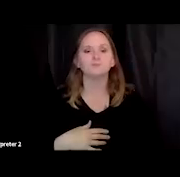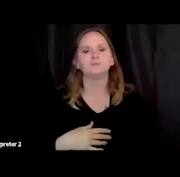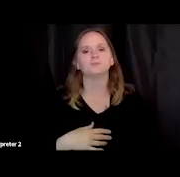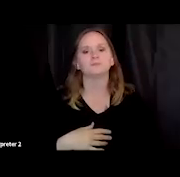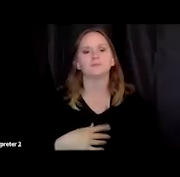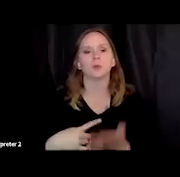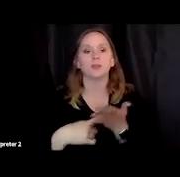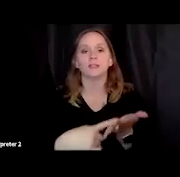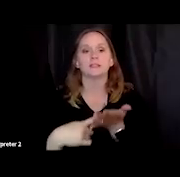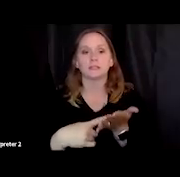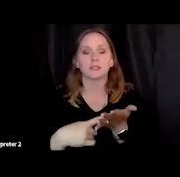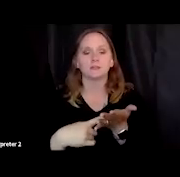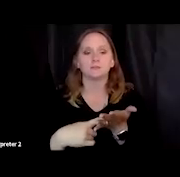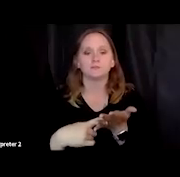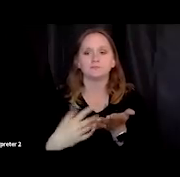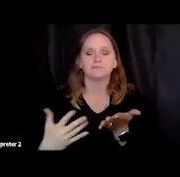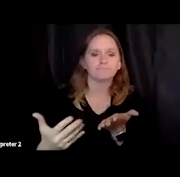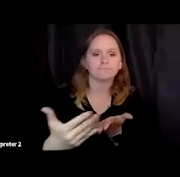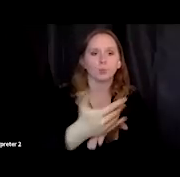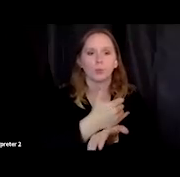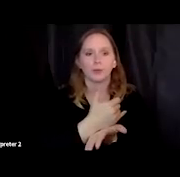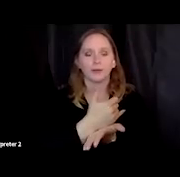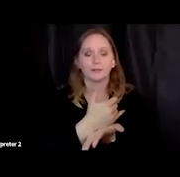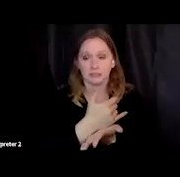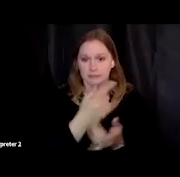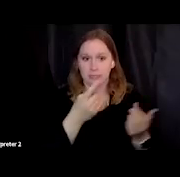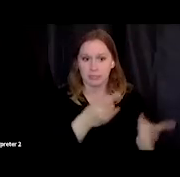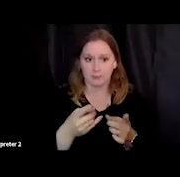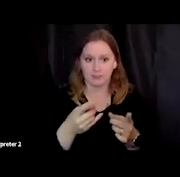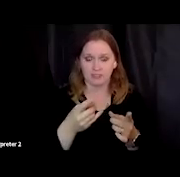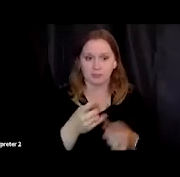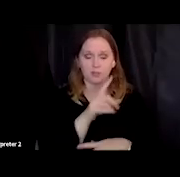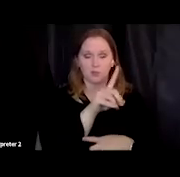So hoarding disorder occurs in about 1.5 to about 5% of the general population.